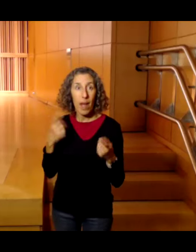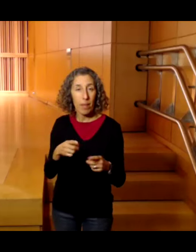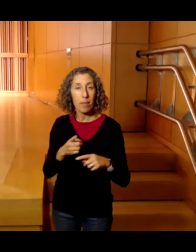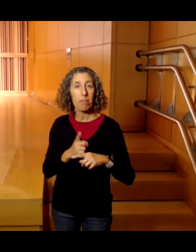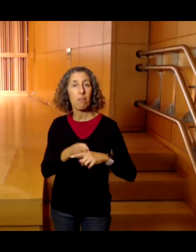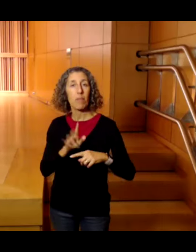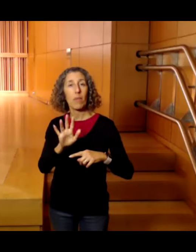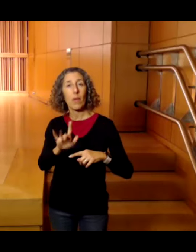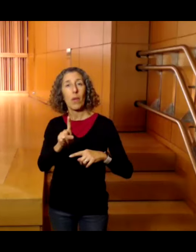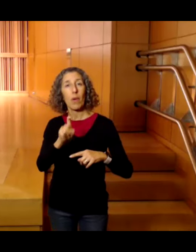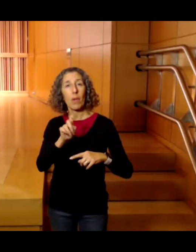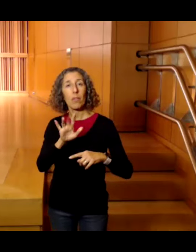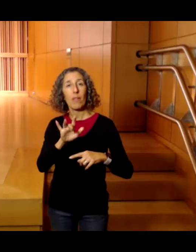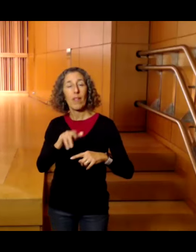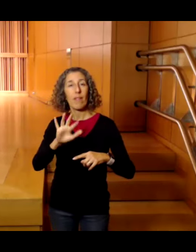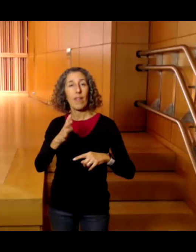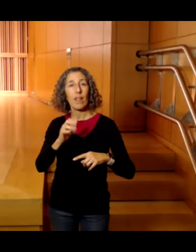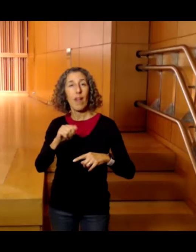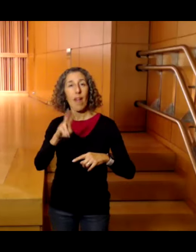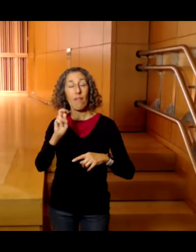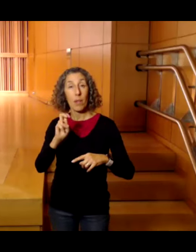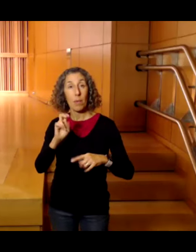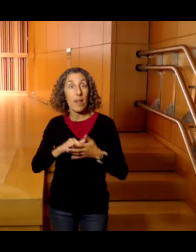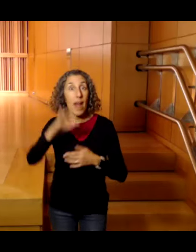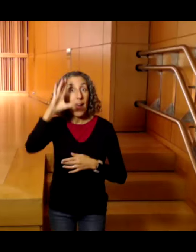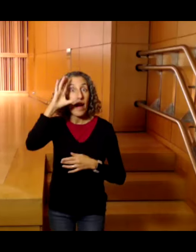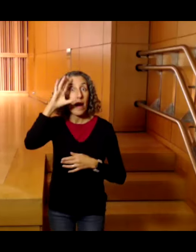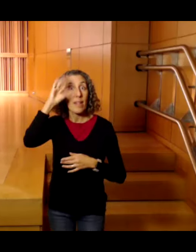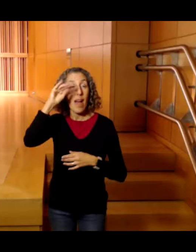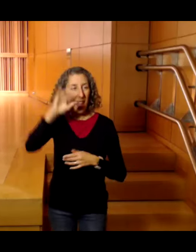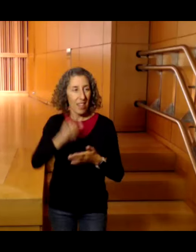And bumped into him. And on that day, I had not been thinking of him at all.